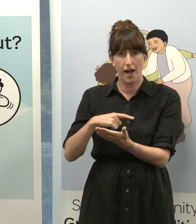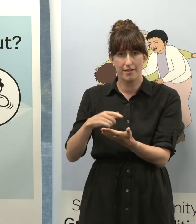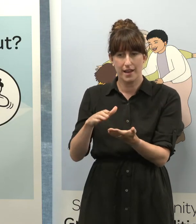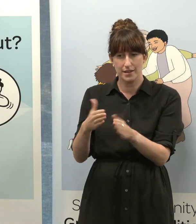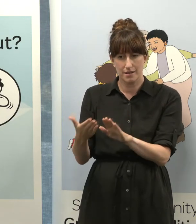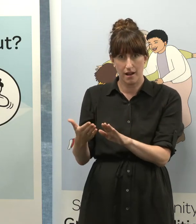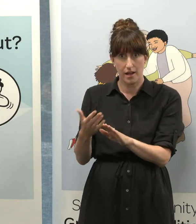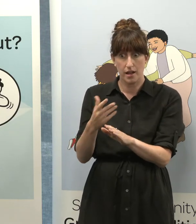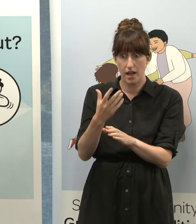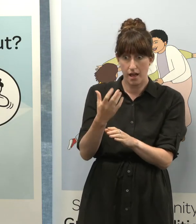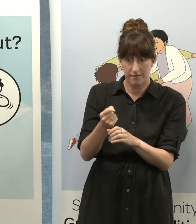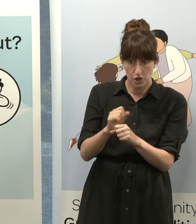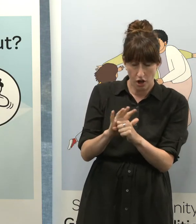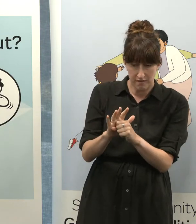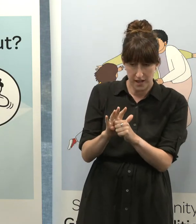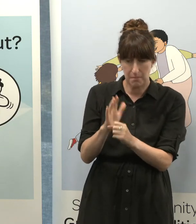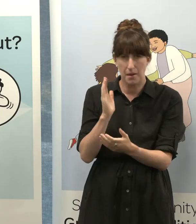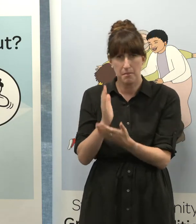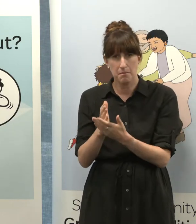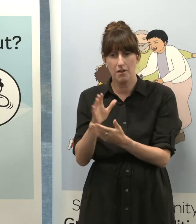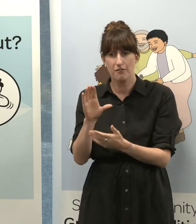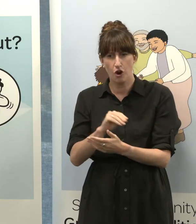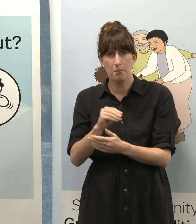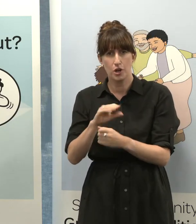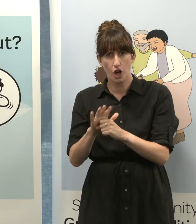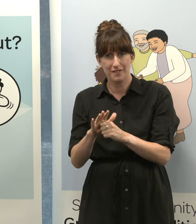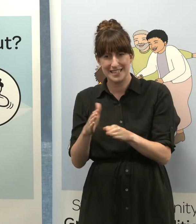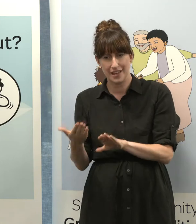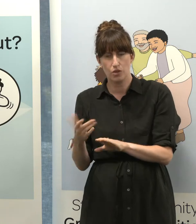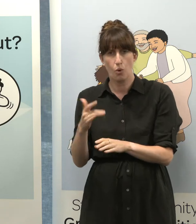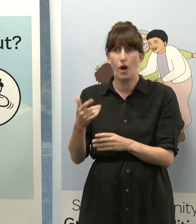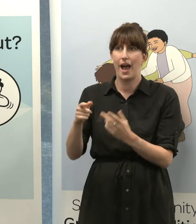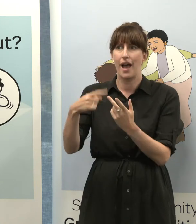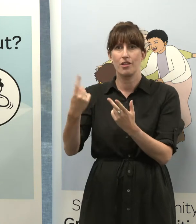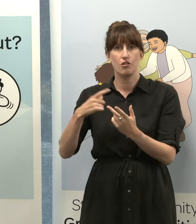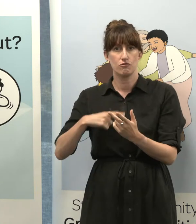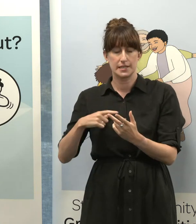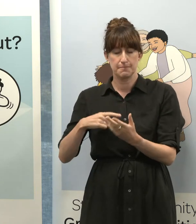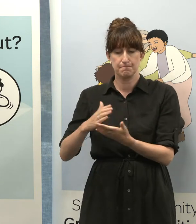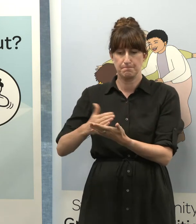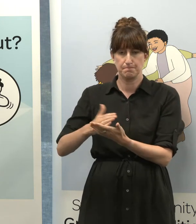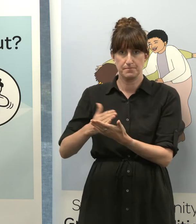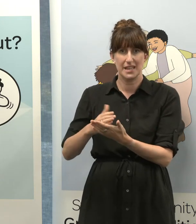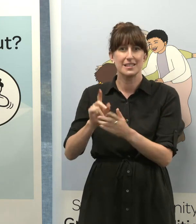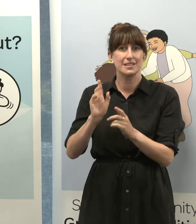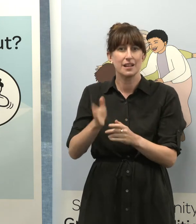which is the largest, which is those whose cause of death is still under investigation. Many of those will be with the